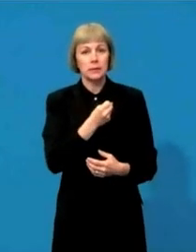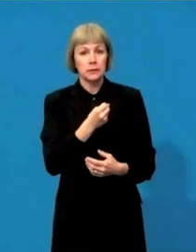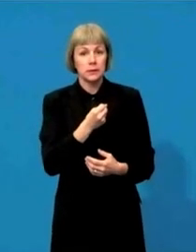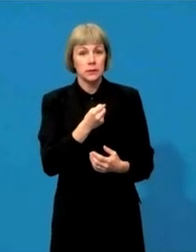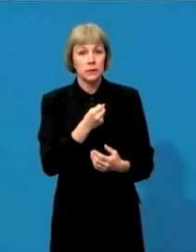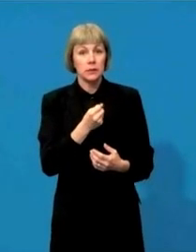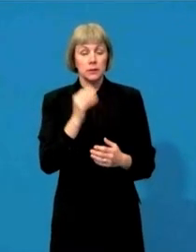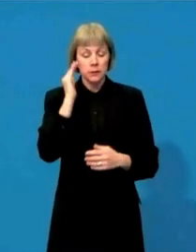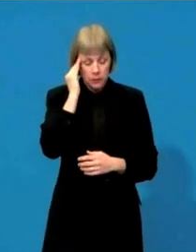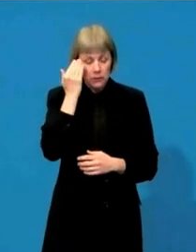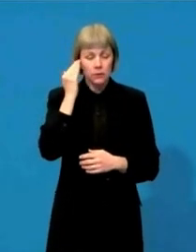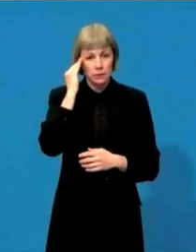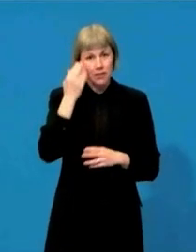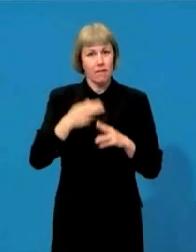He definitely would have given up otherwise.